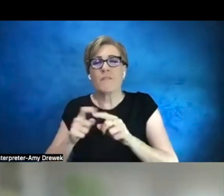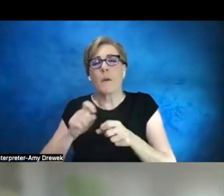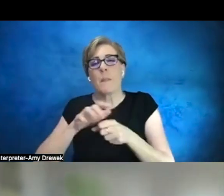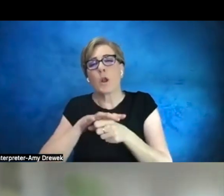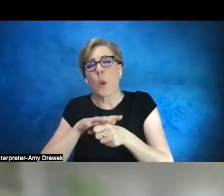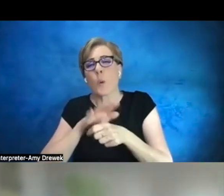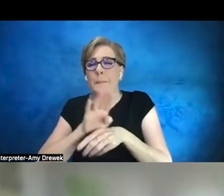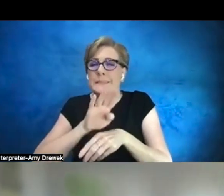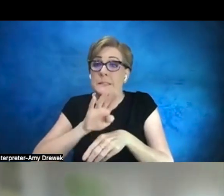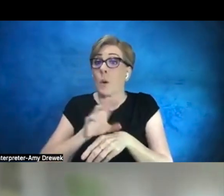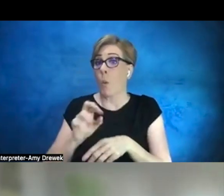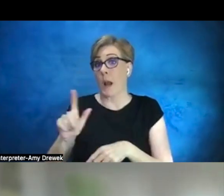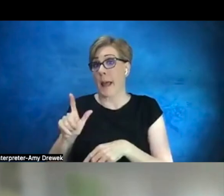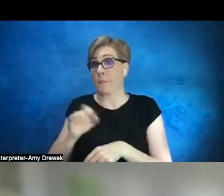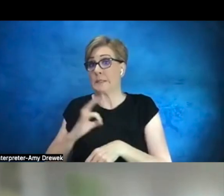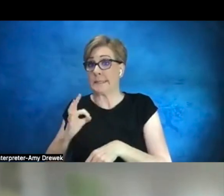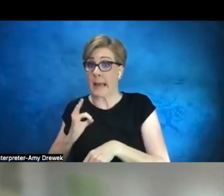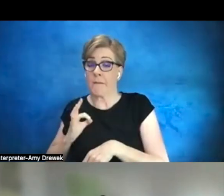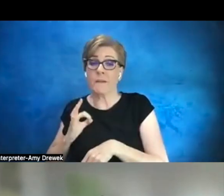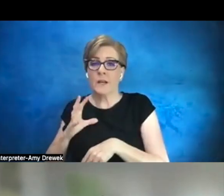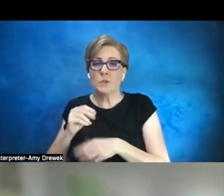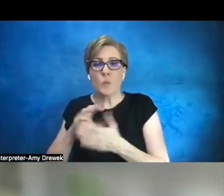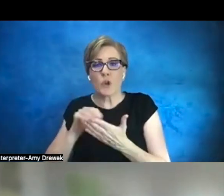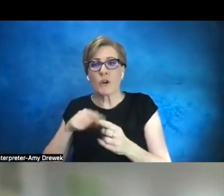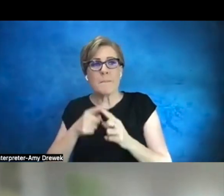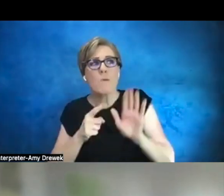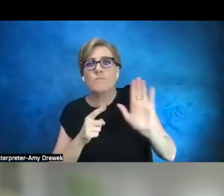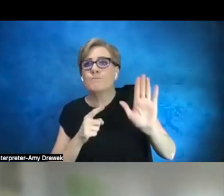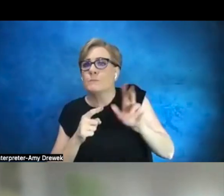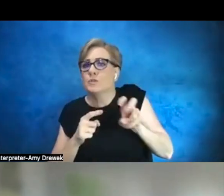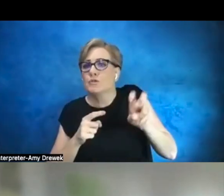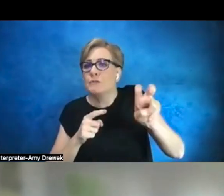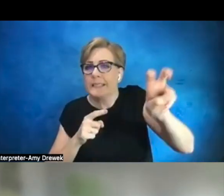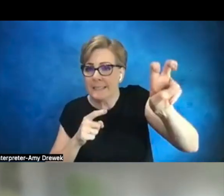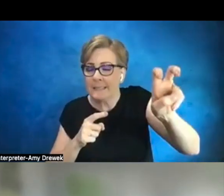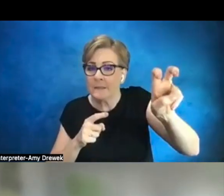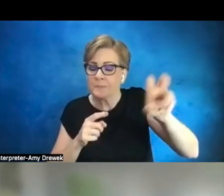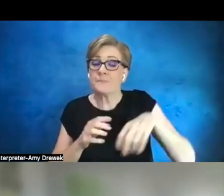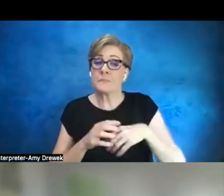ask questions. That's an example that really utilizes the folks who already work with the